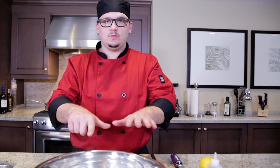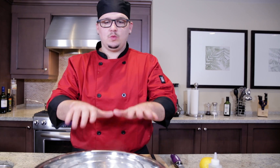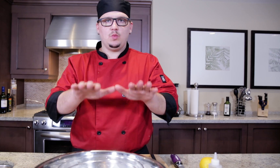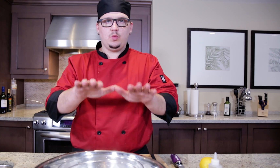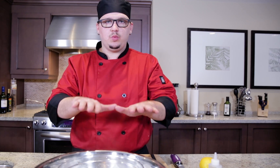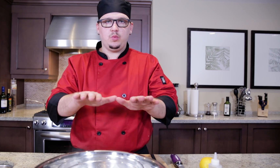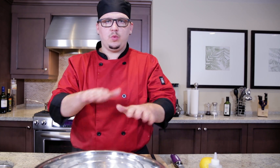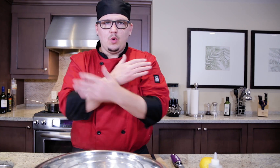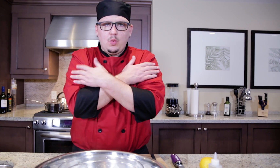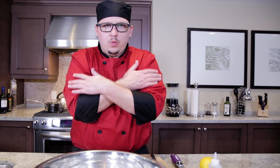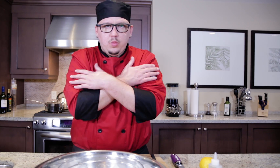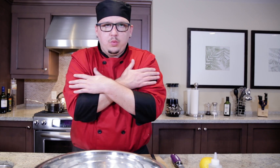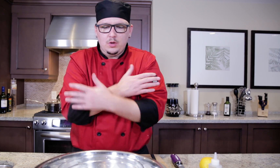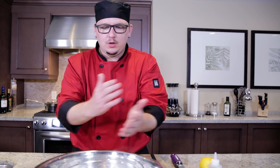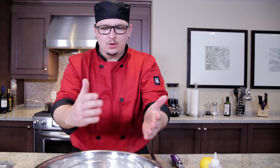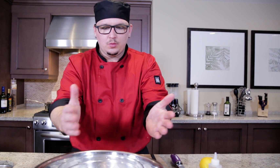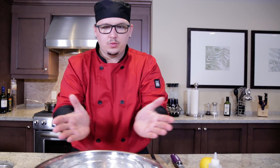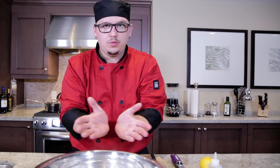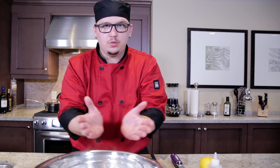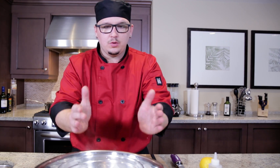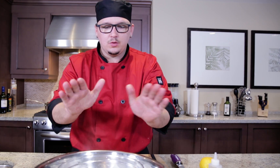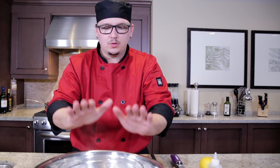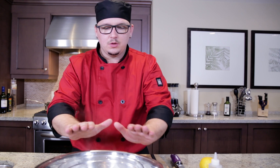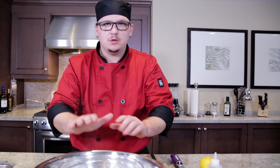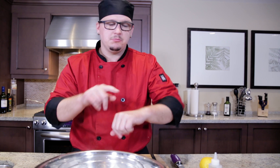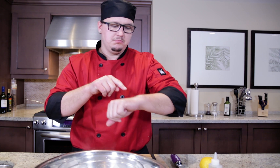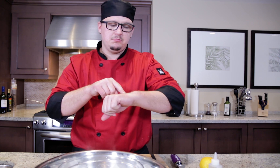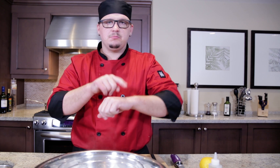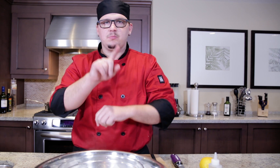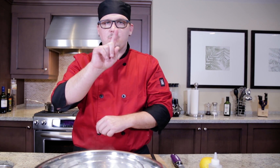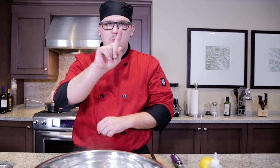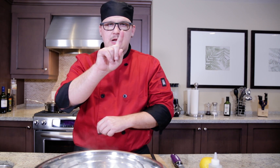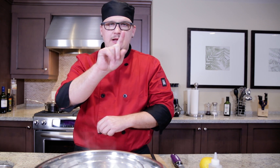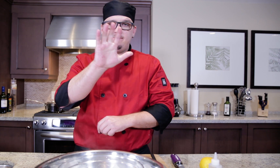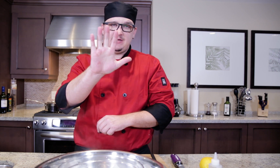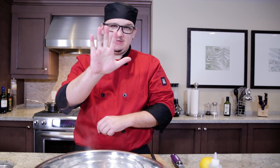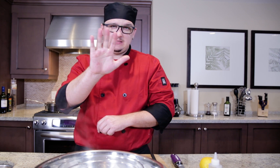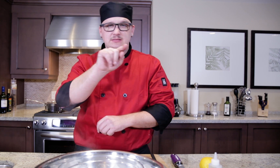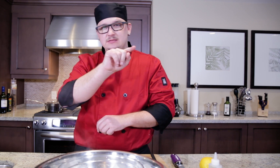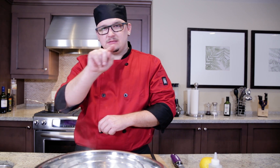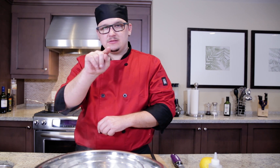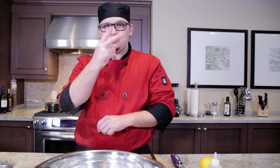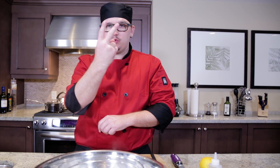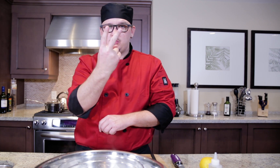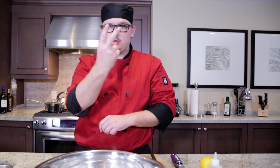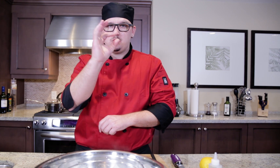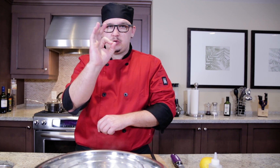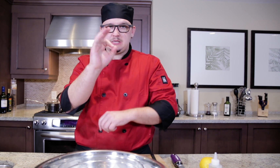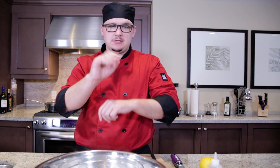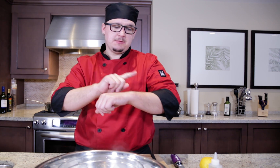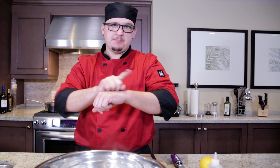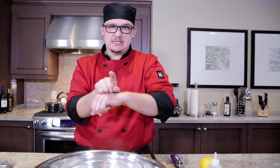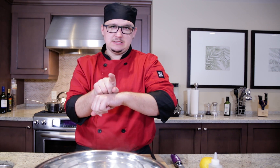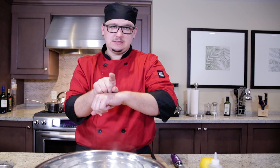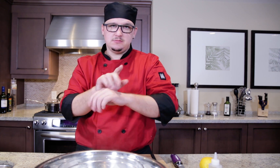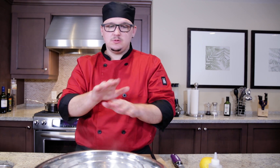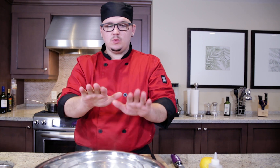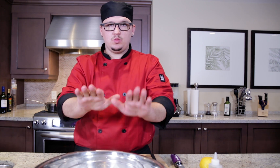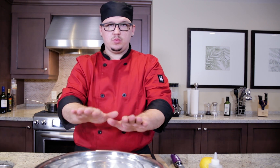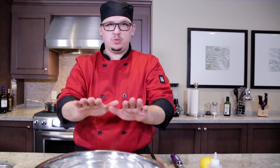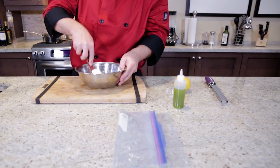Let it chill for 15-20 minutes.